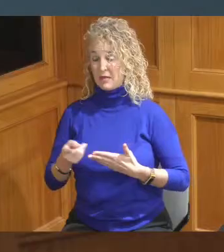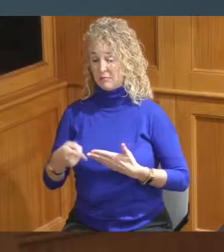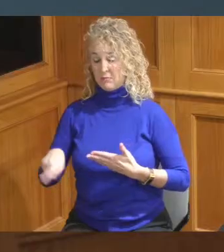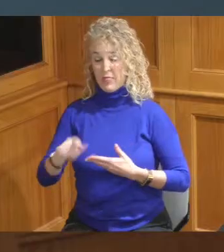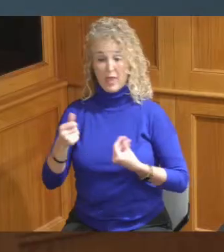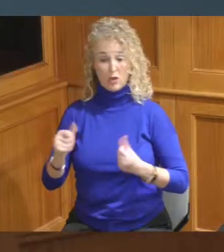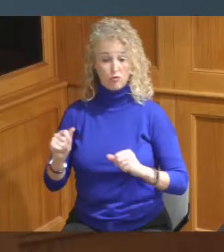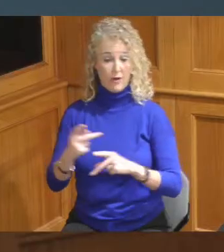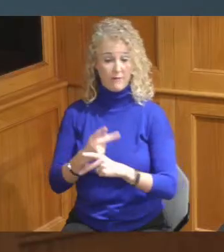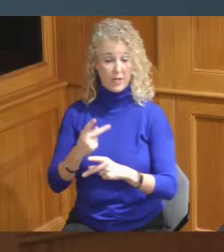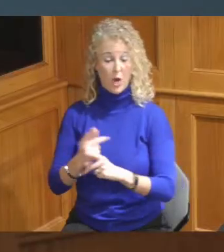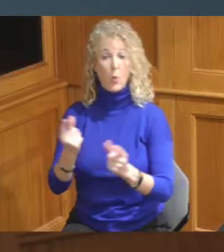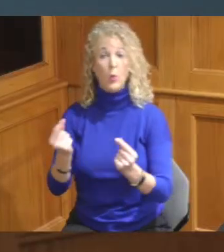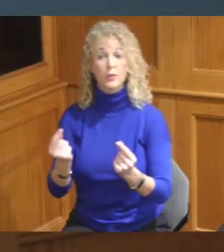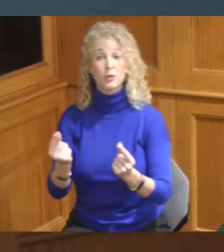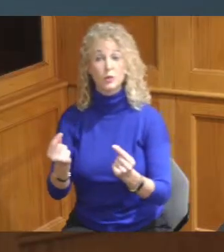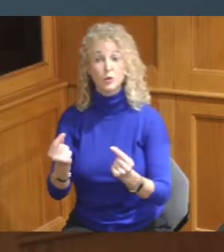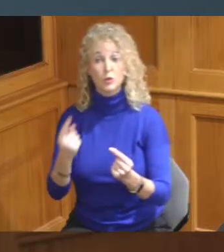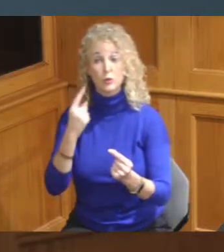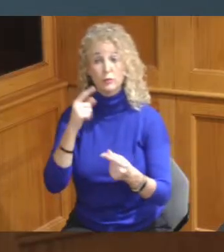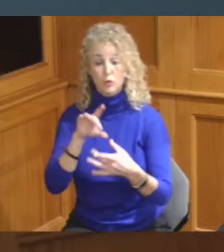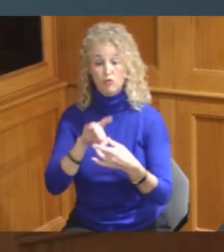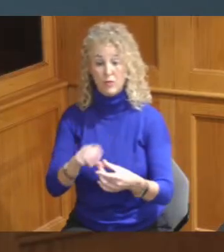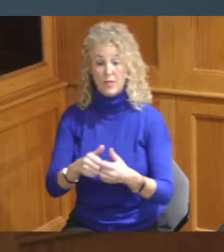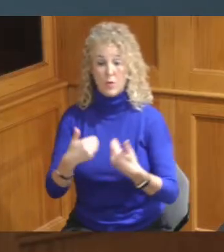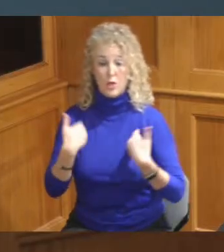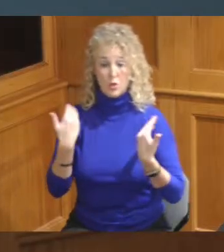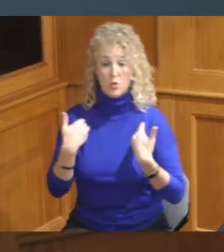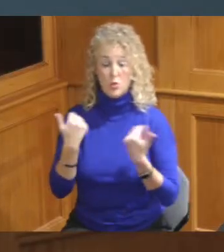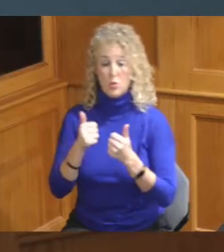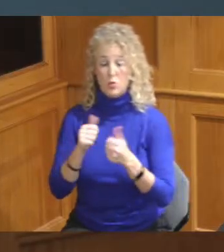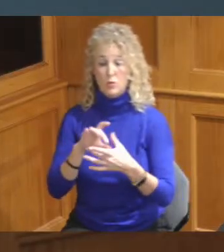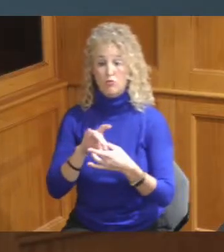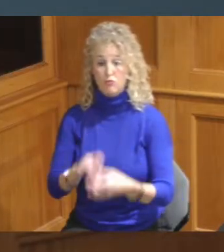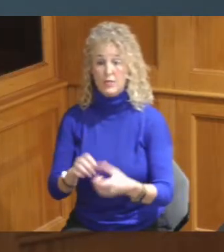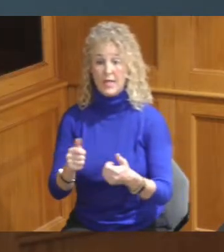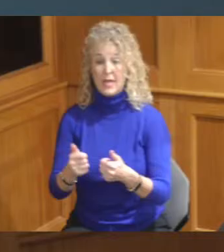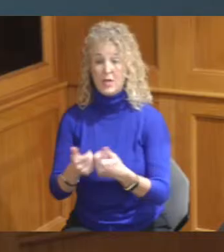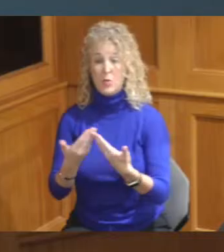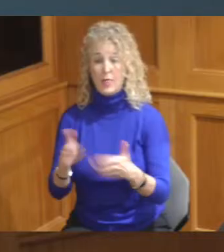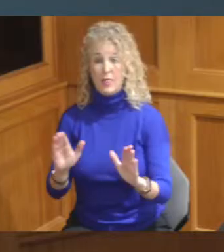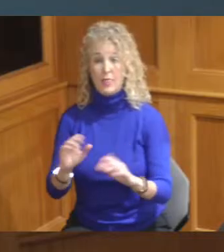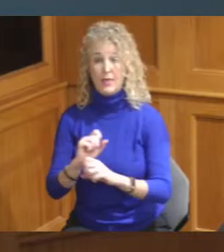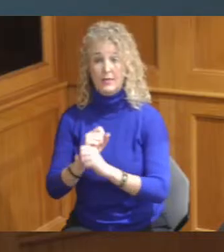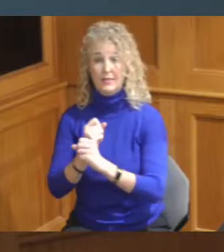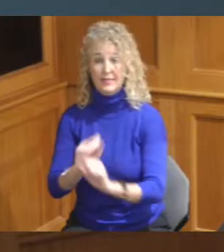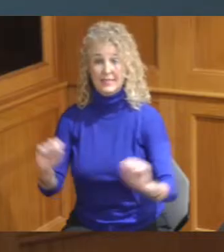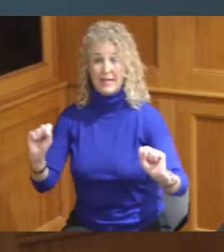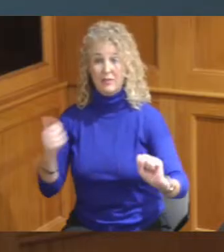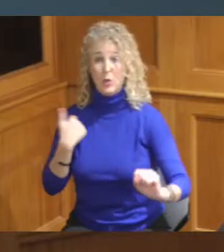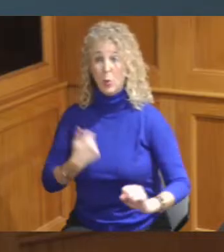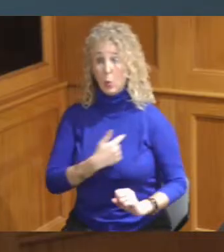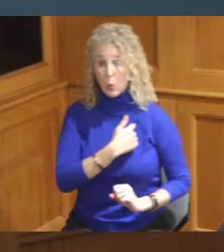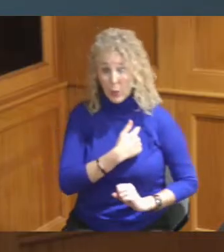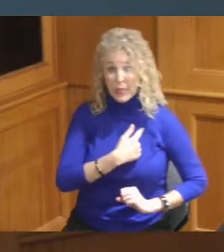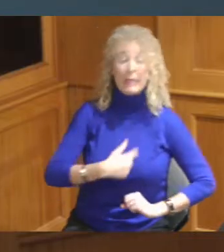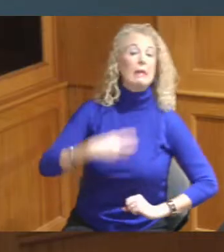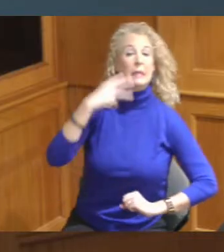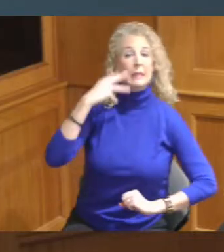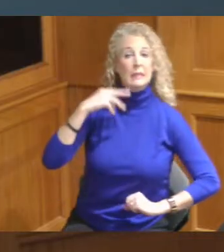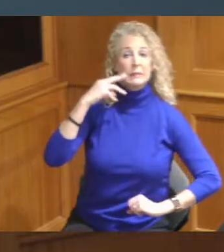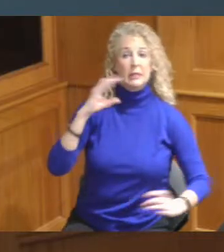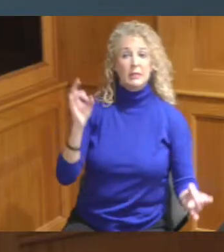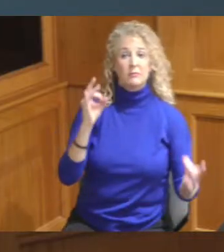to do with it for our youth and public safety. Hamilton County is facing a difficult reality of